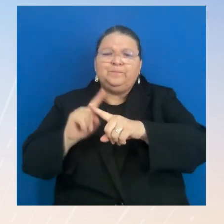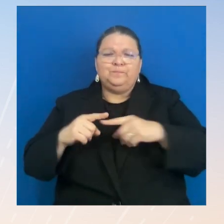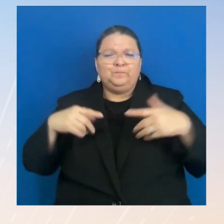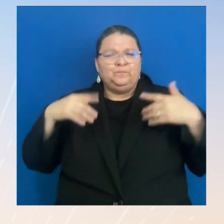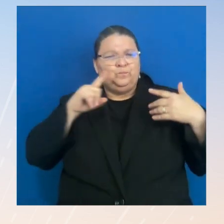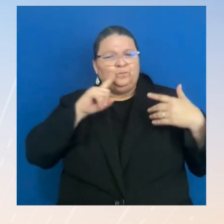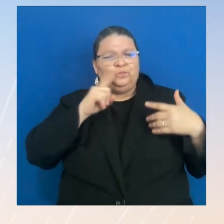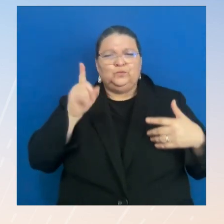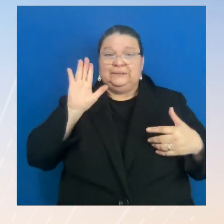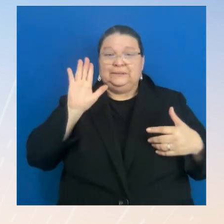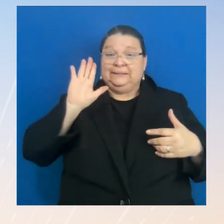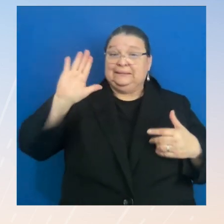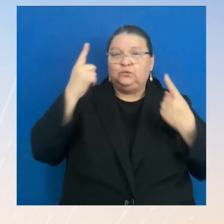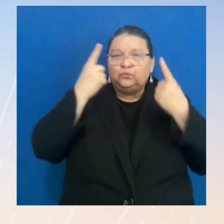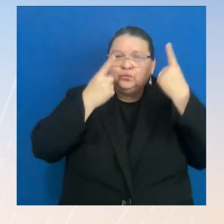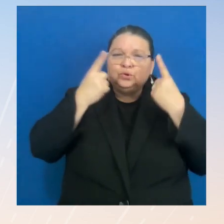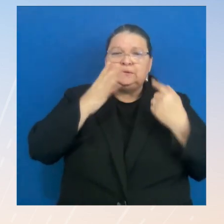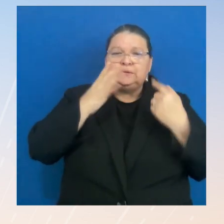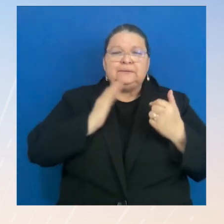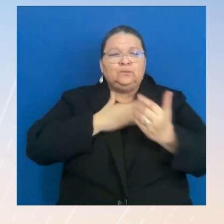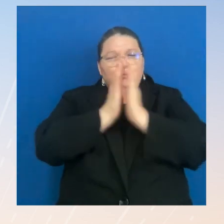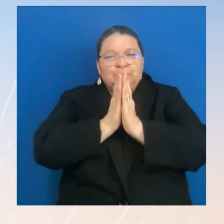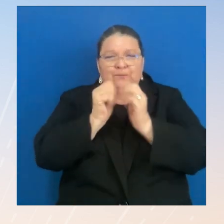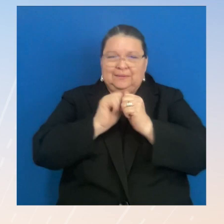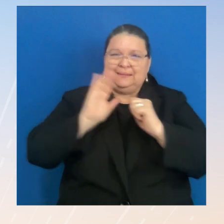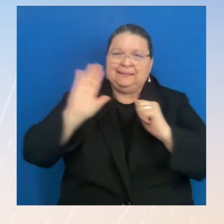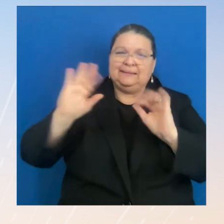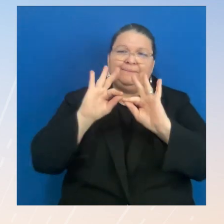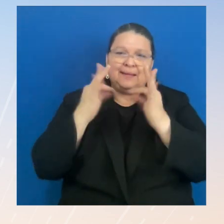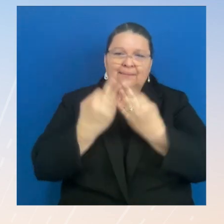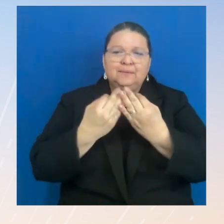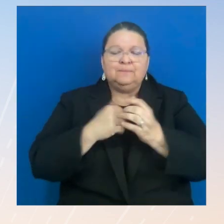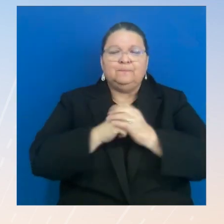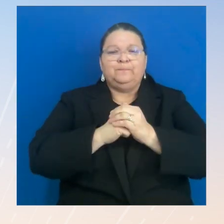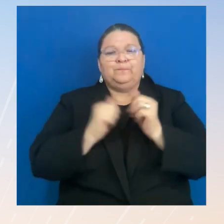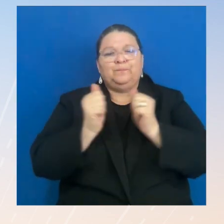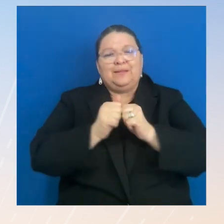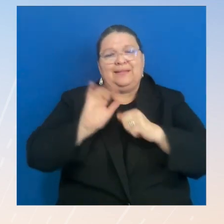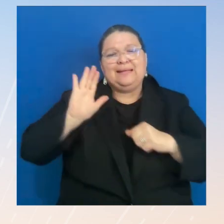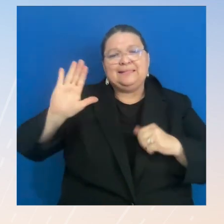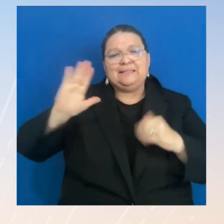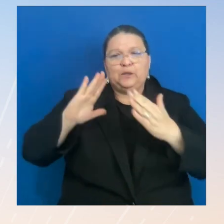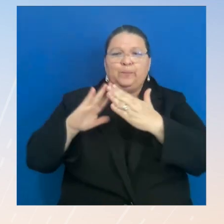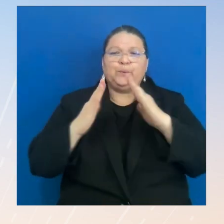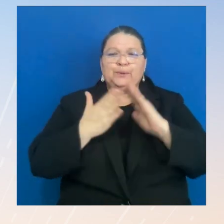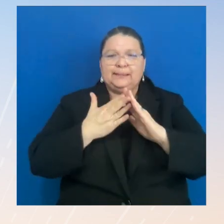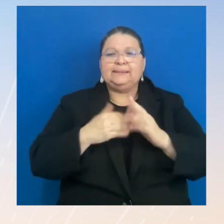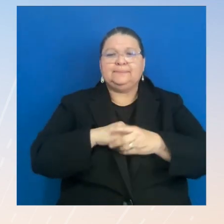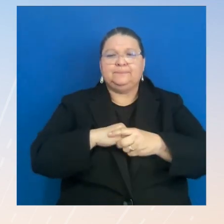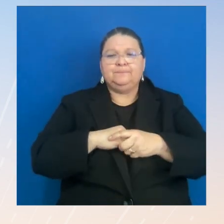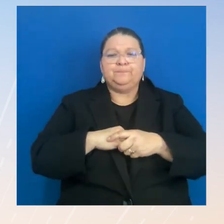with the entire community as well. So, let me stop there. And let's kick it off, Chris.